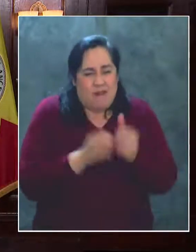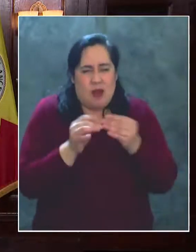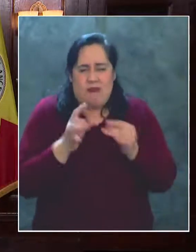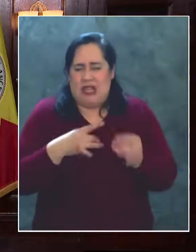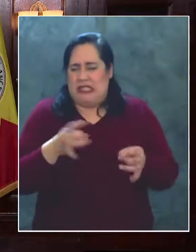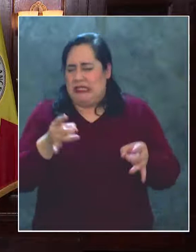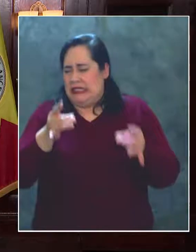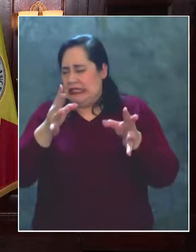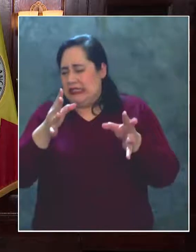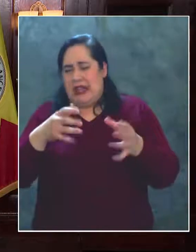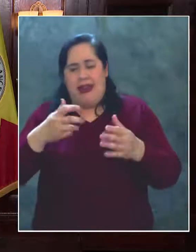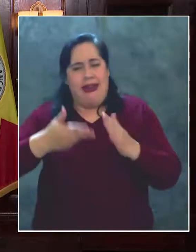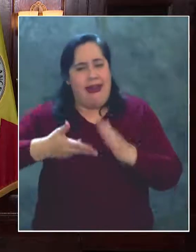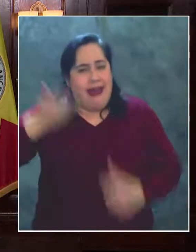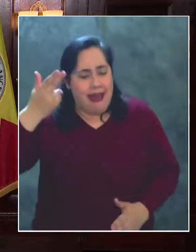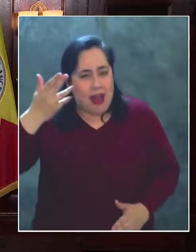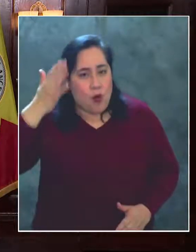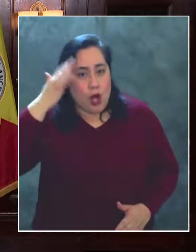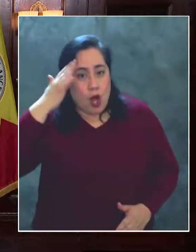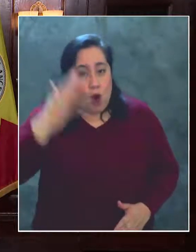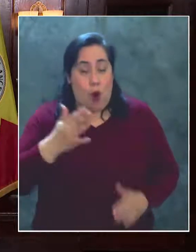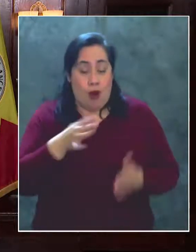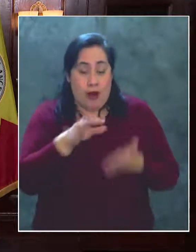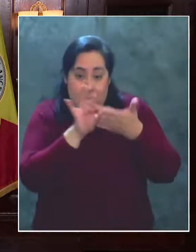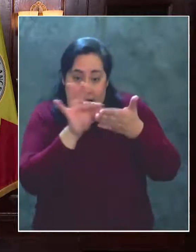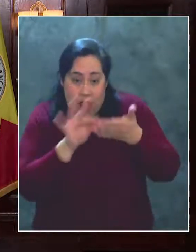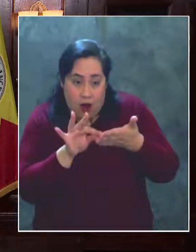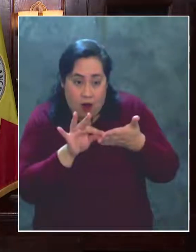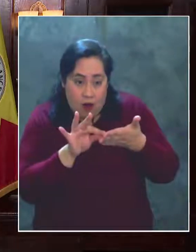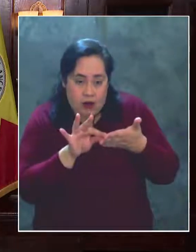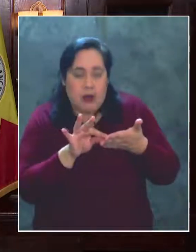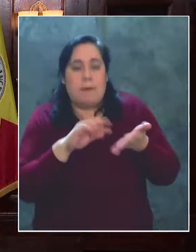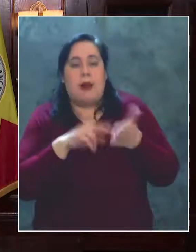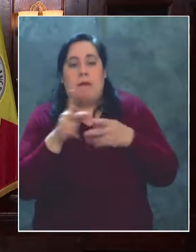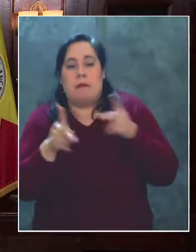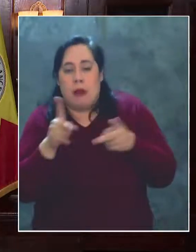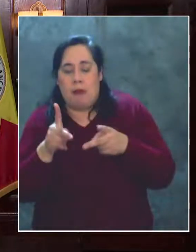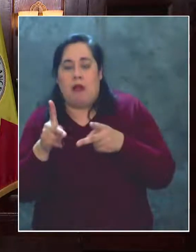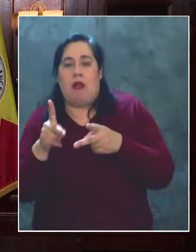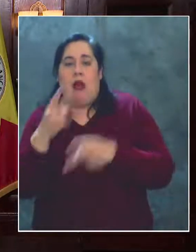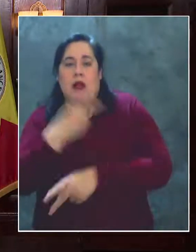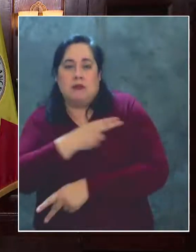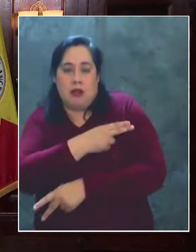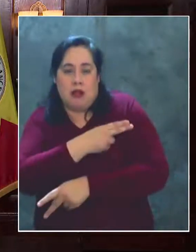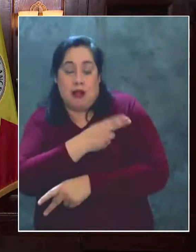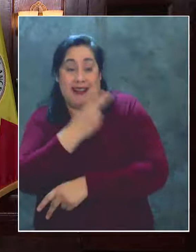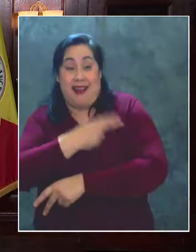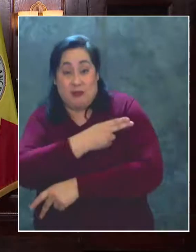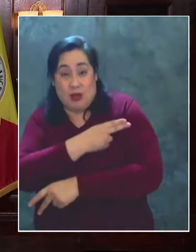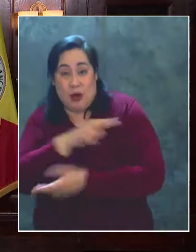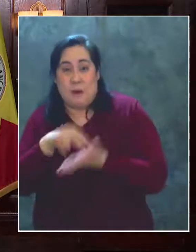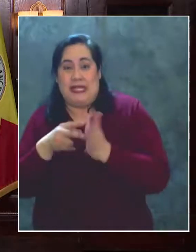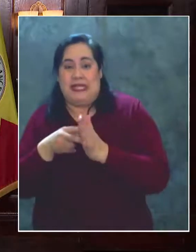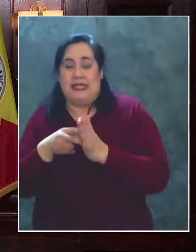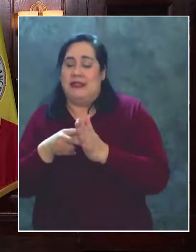DEVASTATING HIGH. AND WE KNOW THAT CASE COUNTS RESULT IN HOSPITALIZATIONS AND